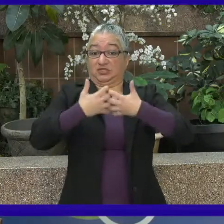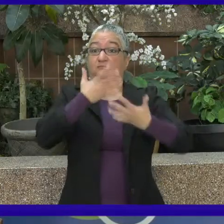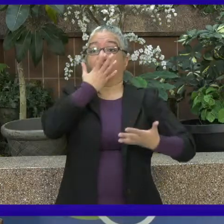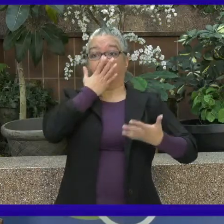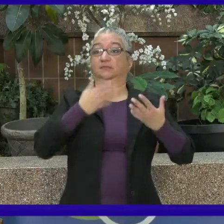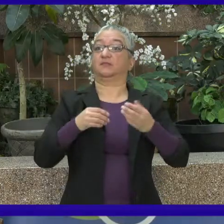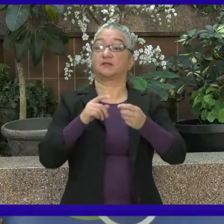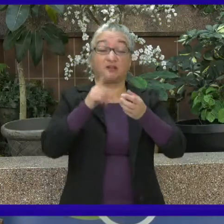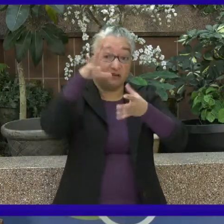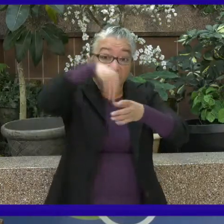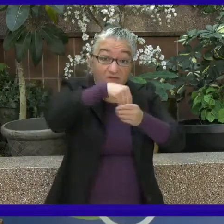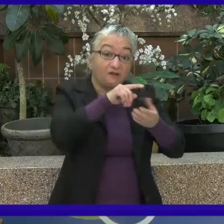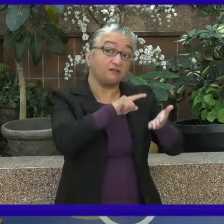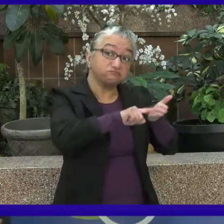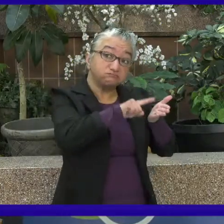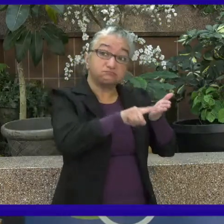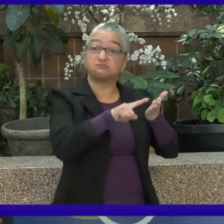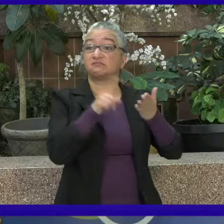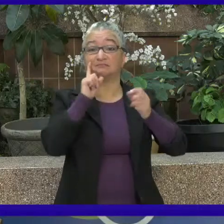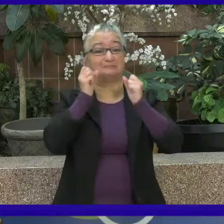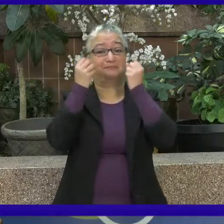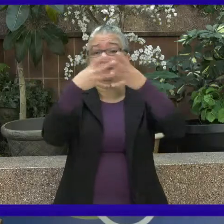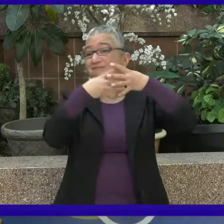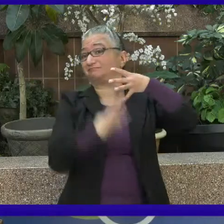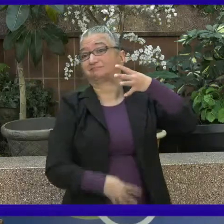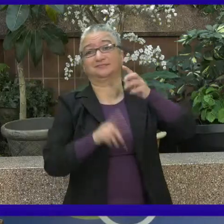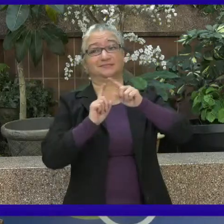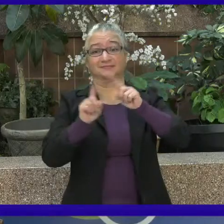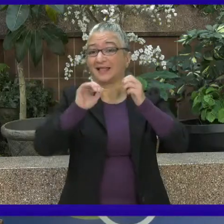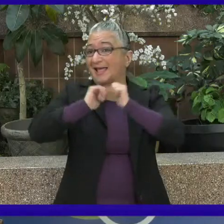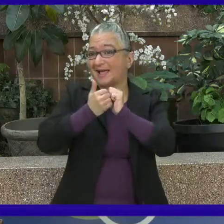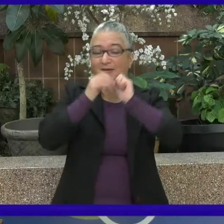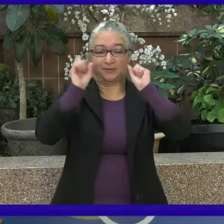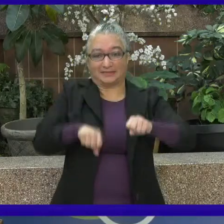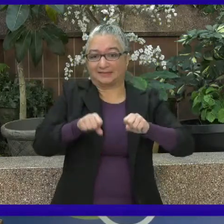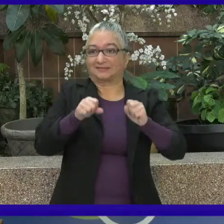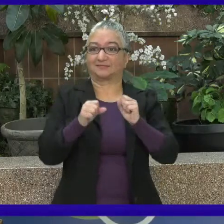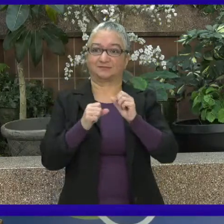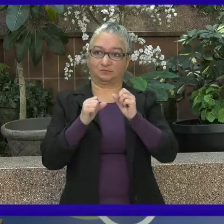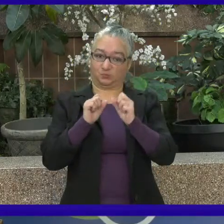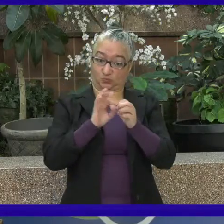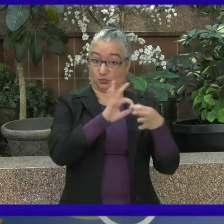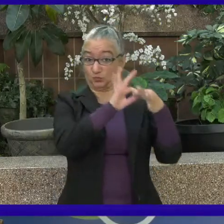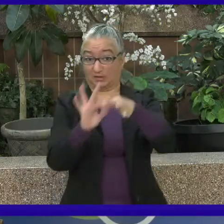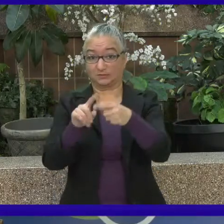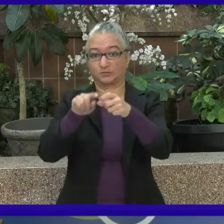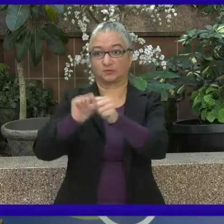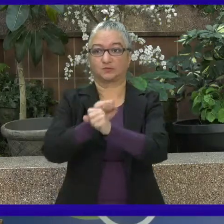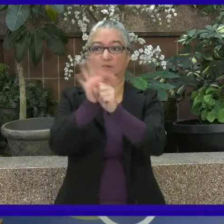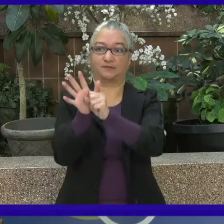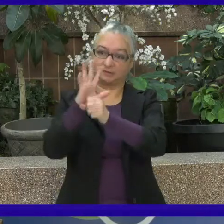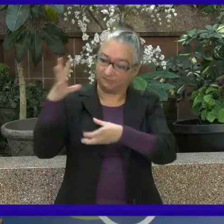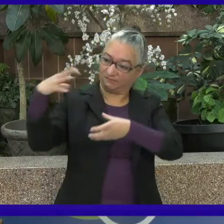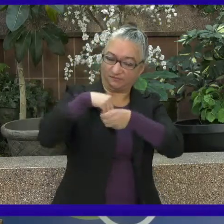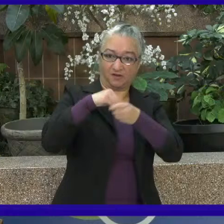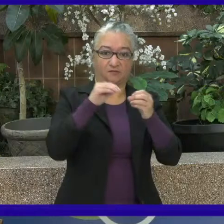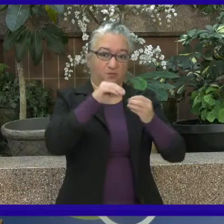key receptors for the virus works we are this province's research university and we are honored